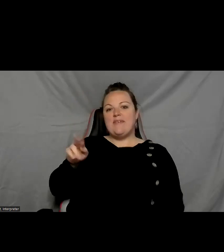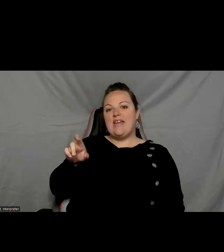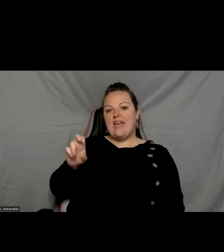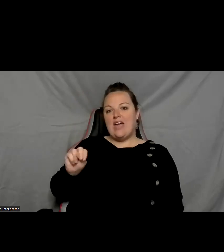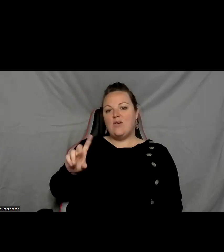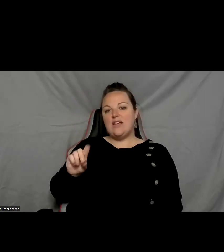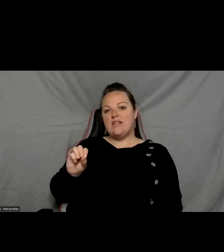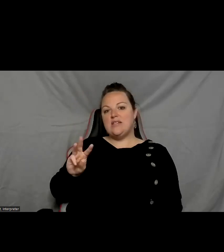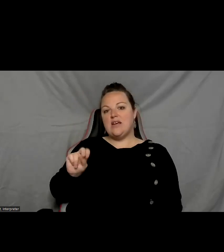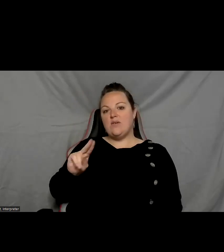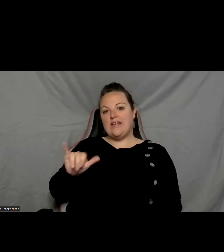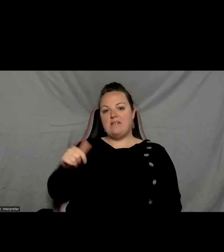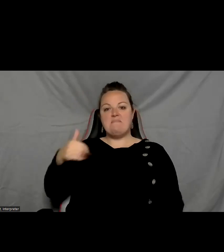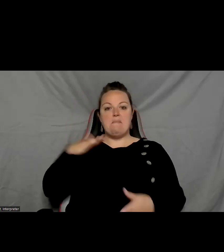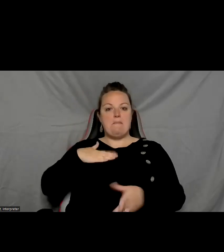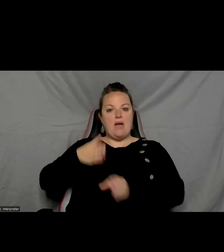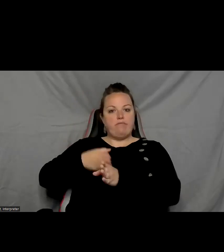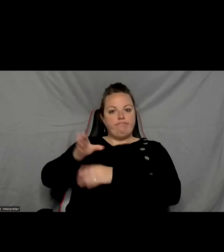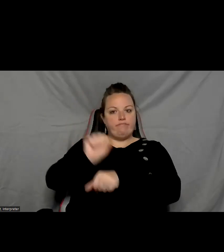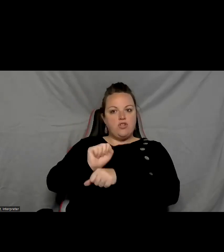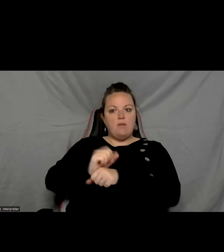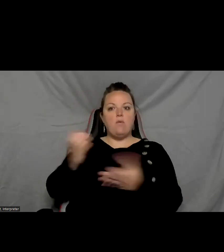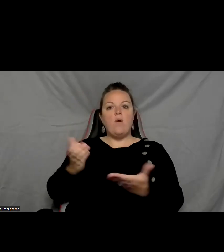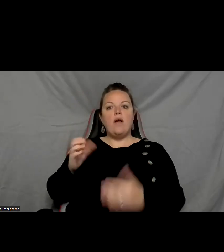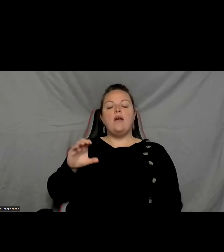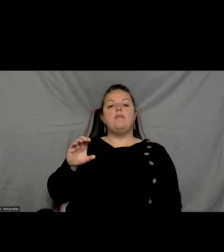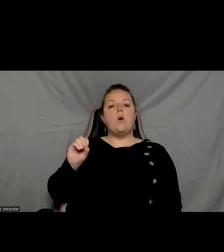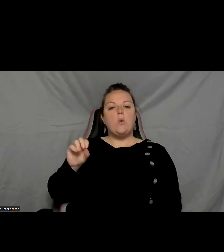and I'm an occupational therapist here in Vermont having worked in the public schools